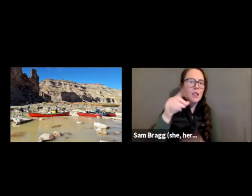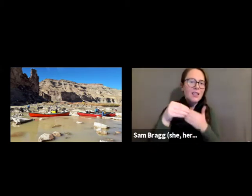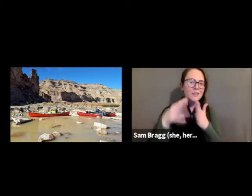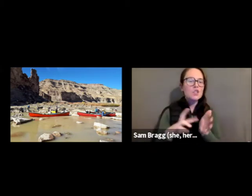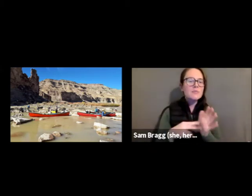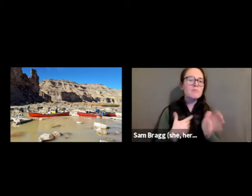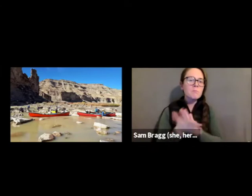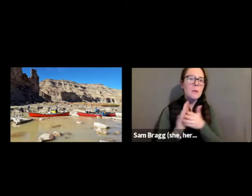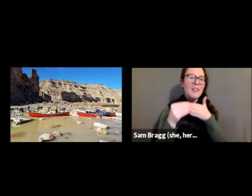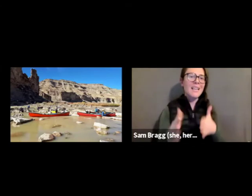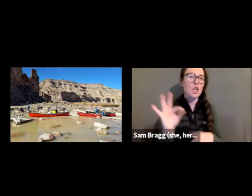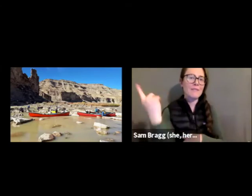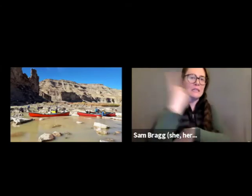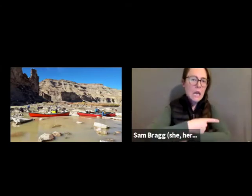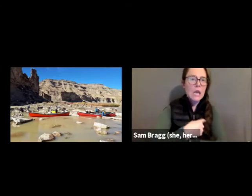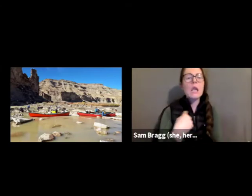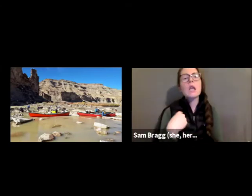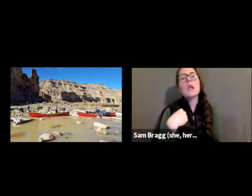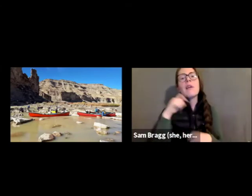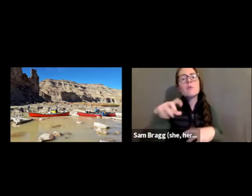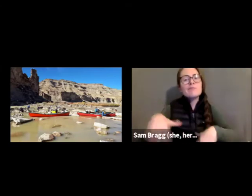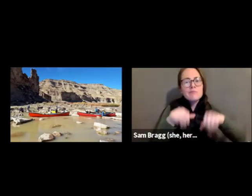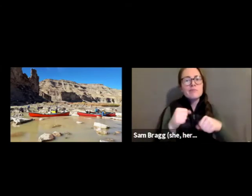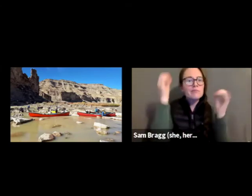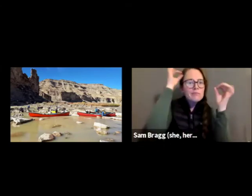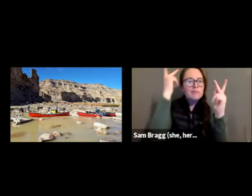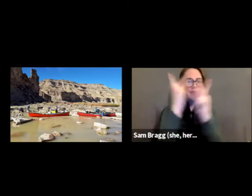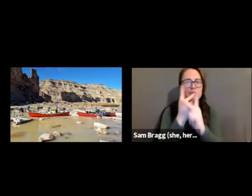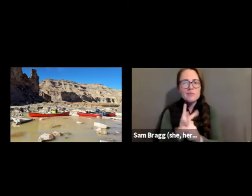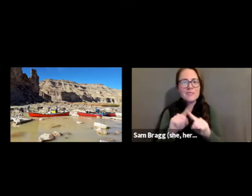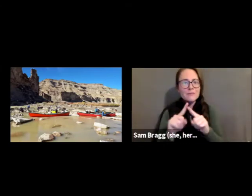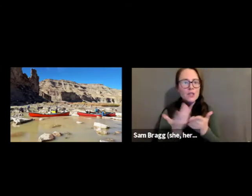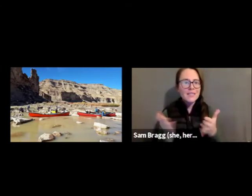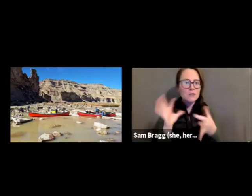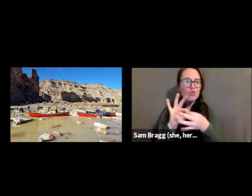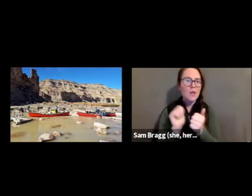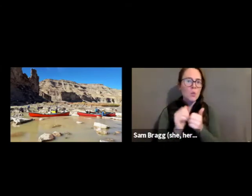the designated leader for that day which meant I was the leader for that day. It was my job